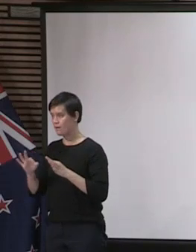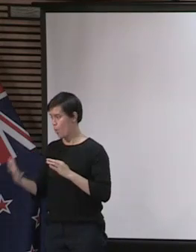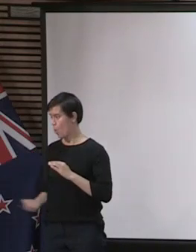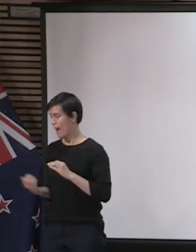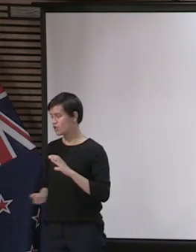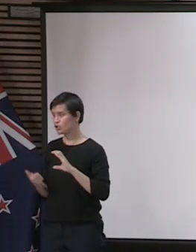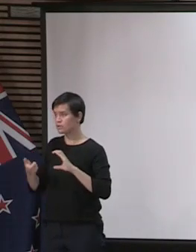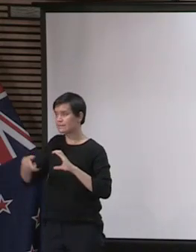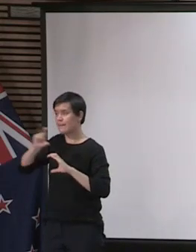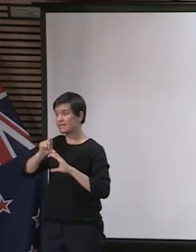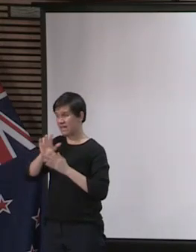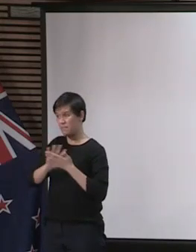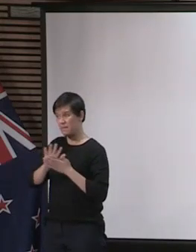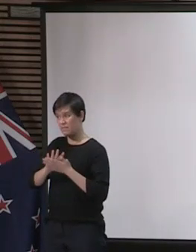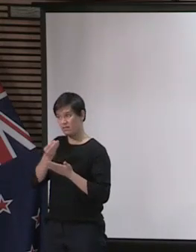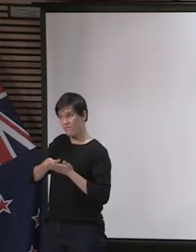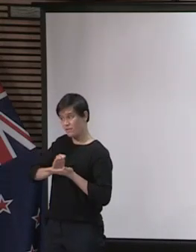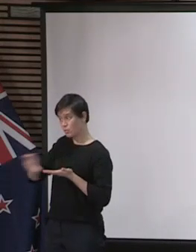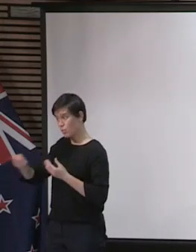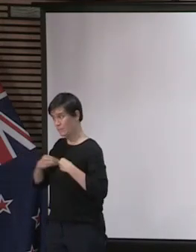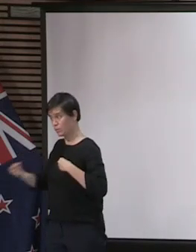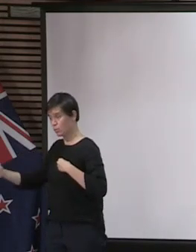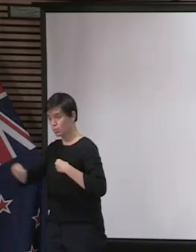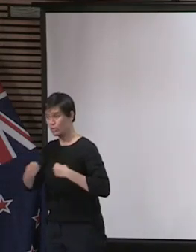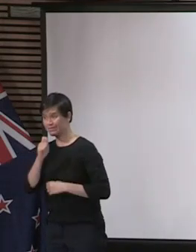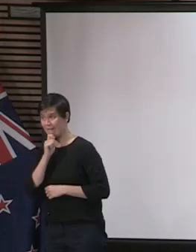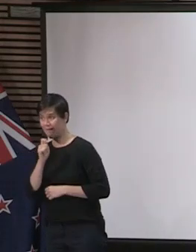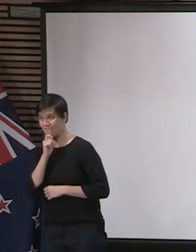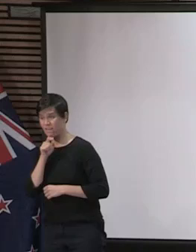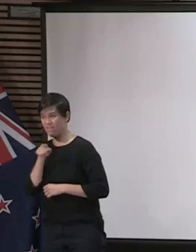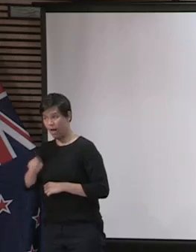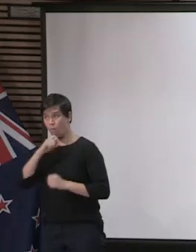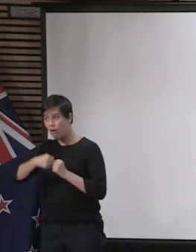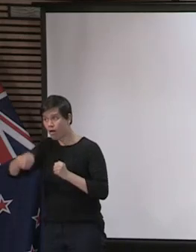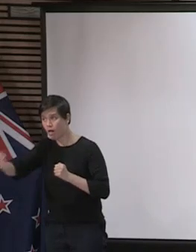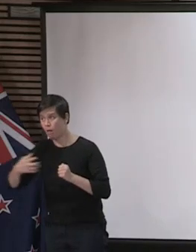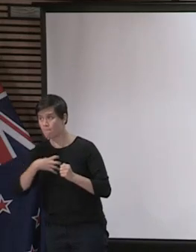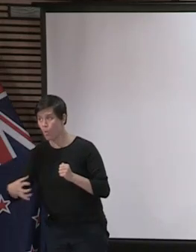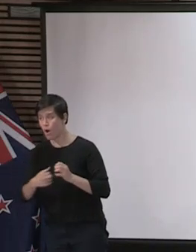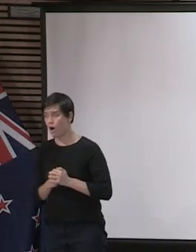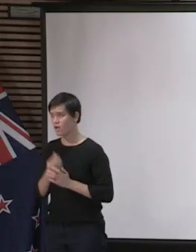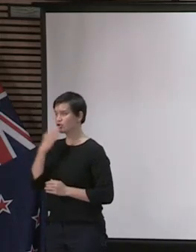PRIME MINISTER JACINDA ARDERN: No, keeping in mind the wage subsidy scheme was for a